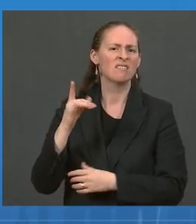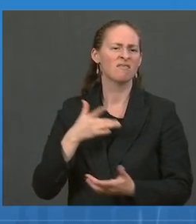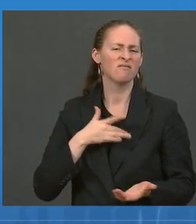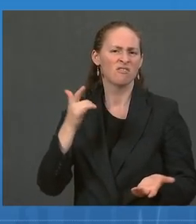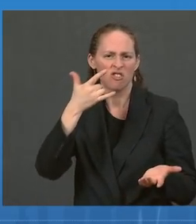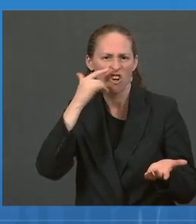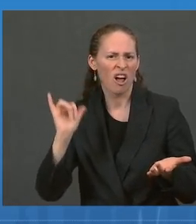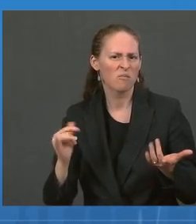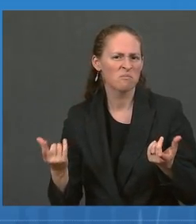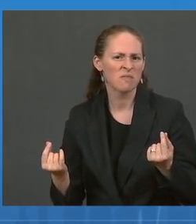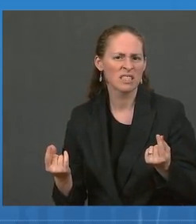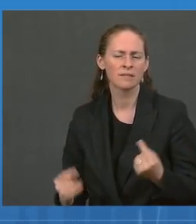Moderator: Let's go to Rafael at Univision.